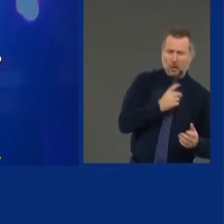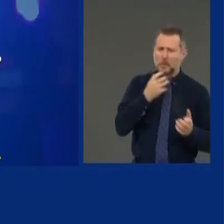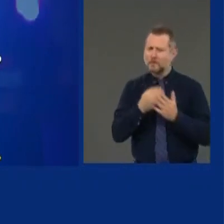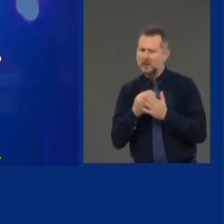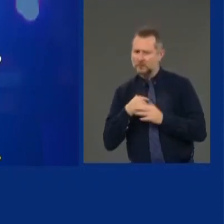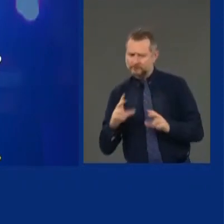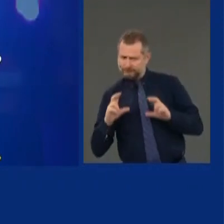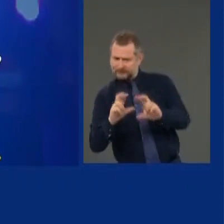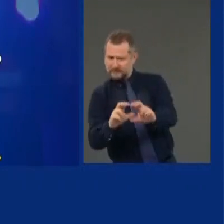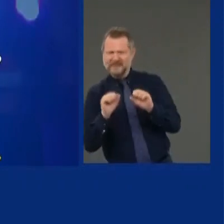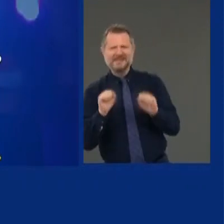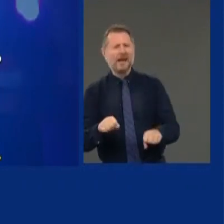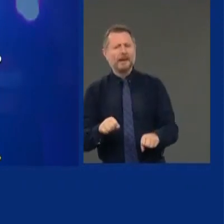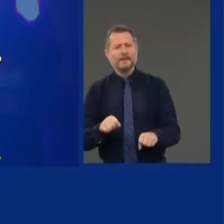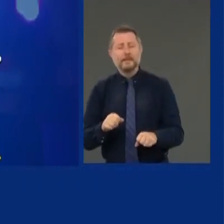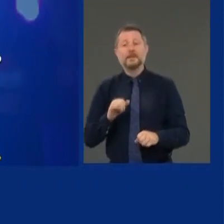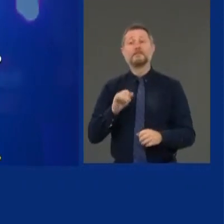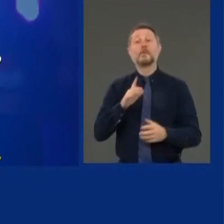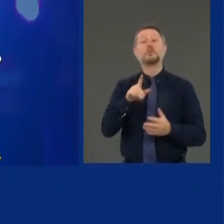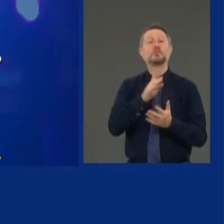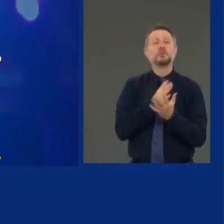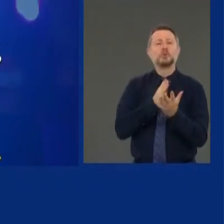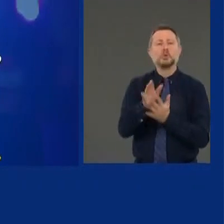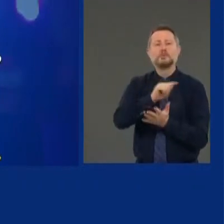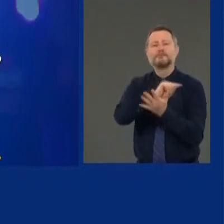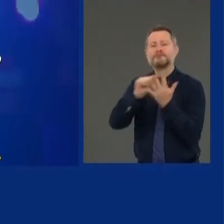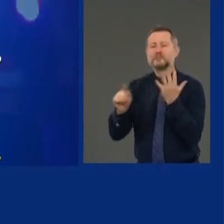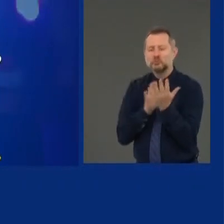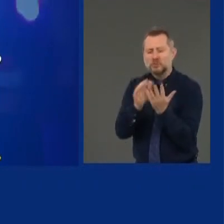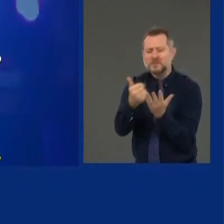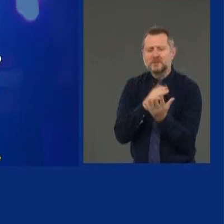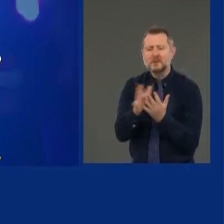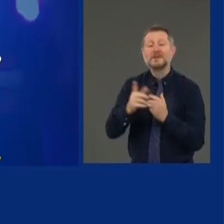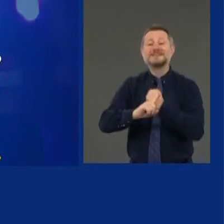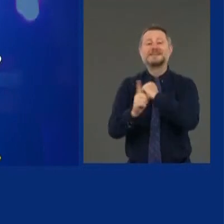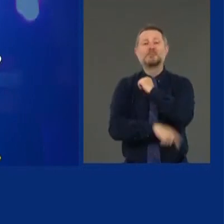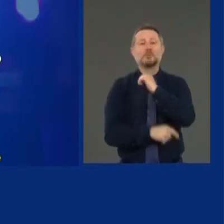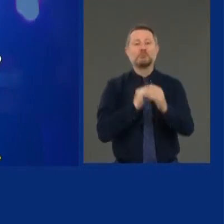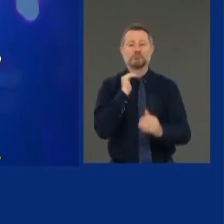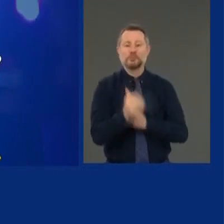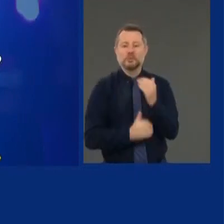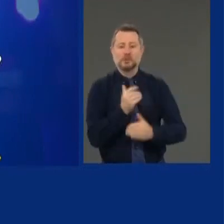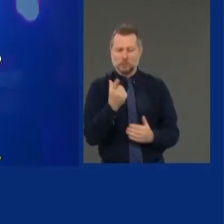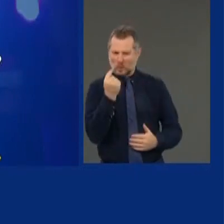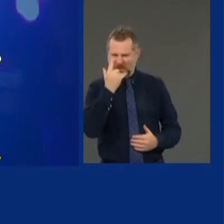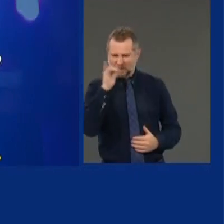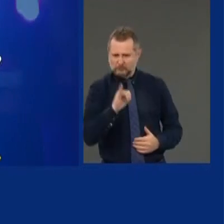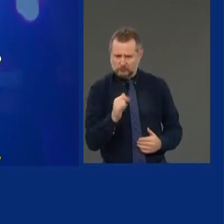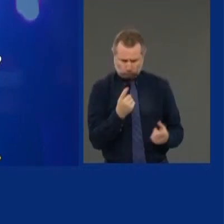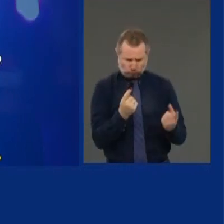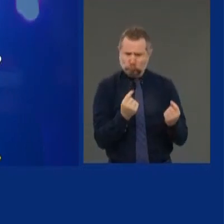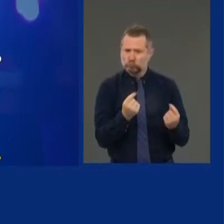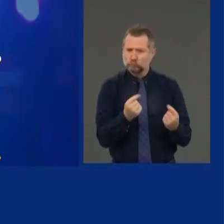POLICE. WHAT IS YOUR TRANSPARENT